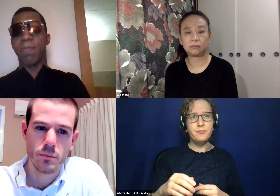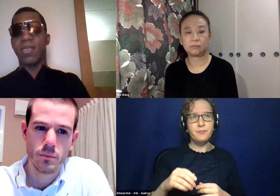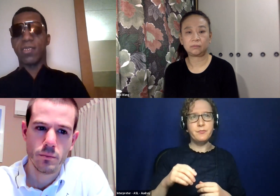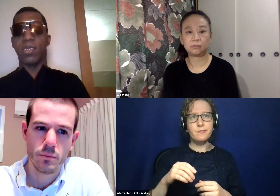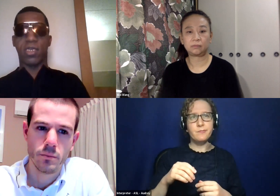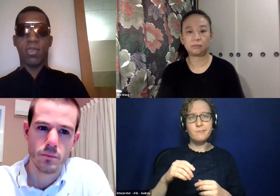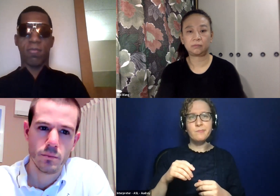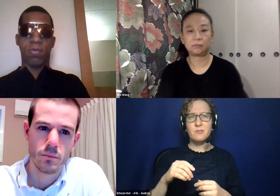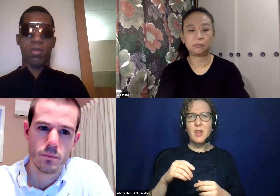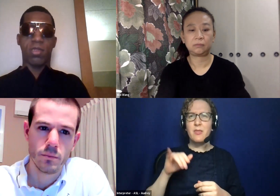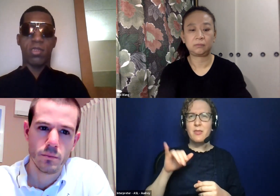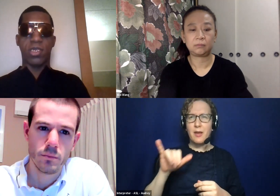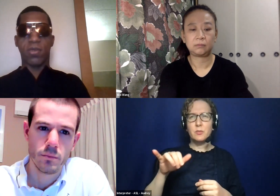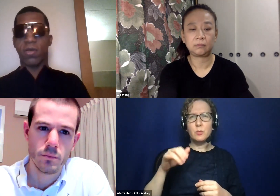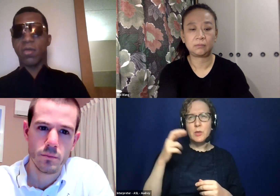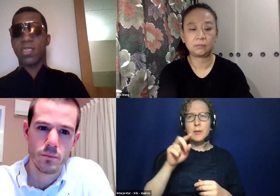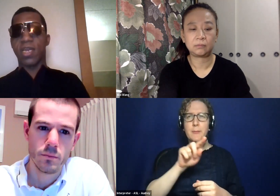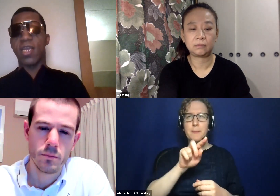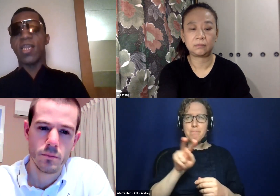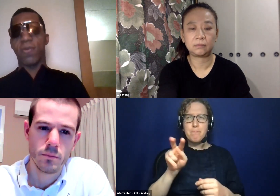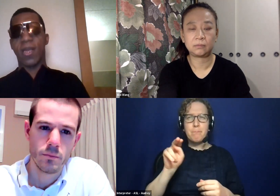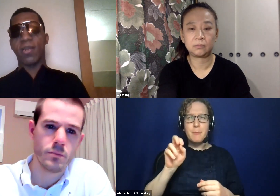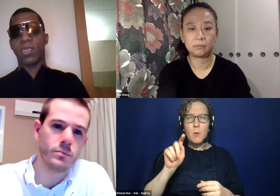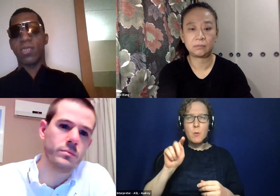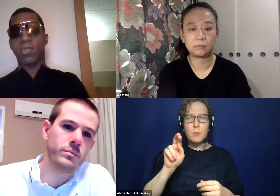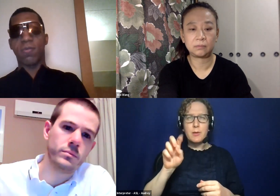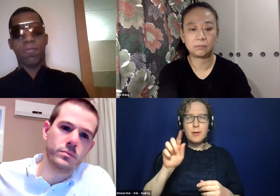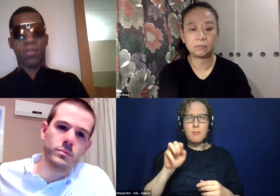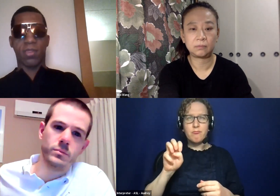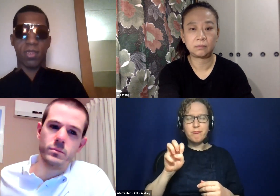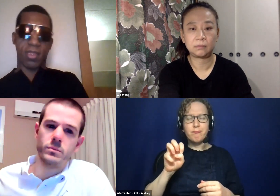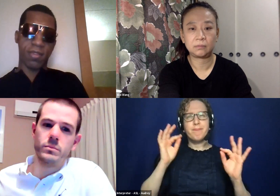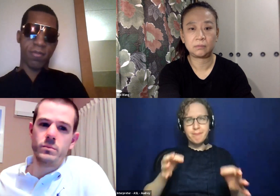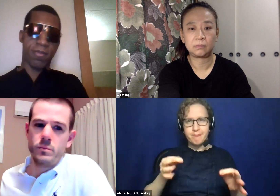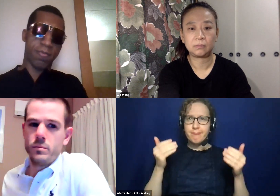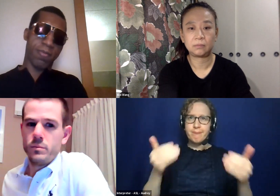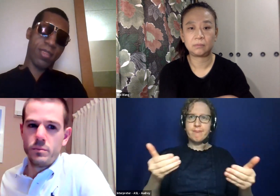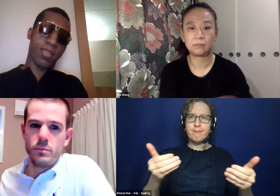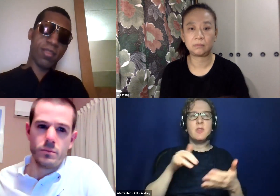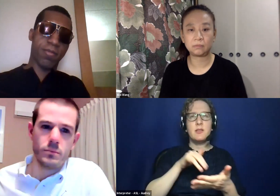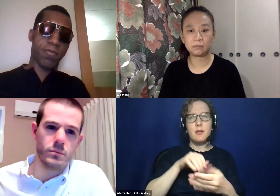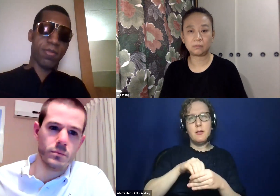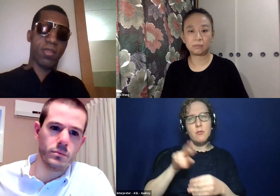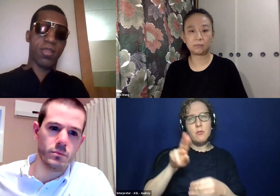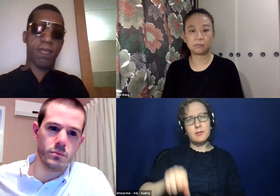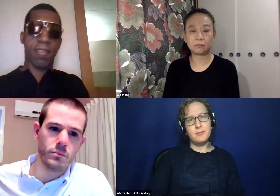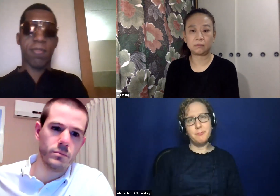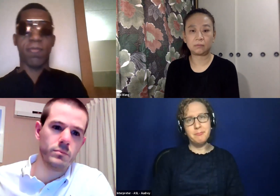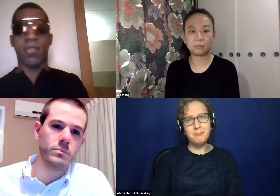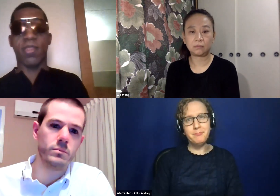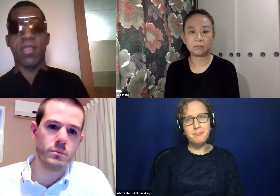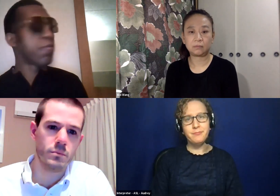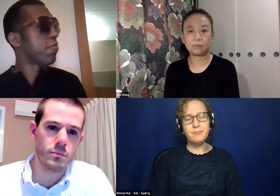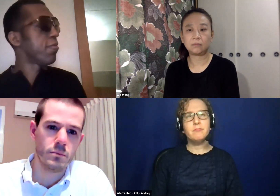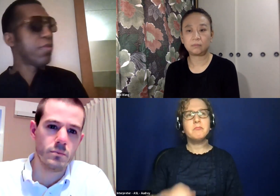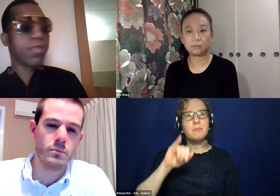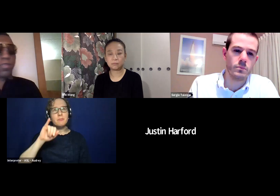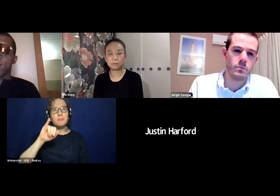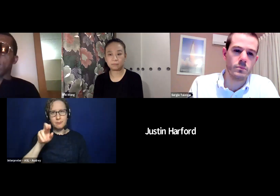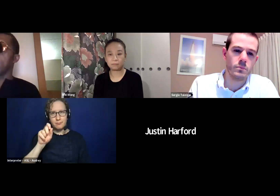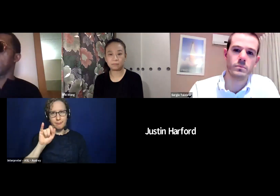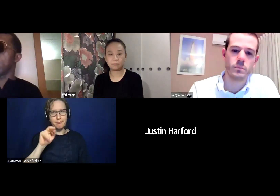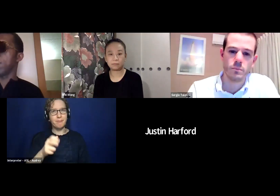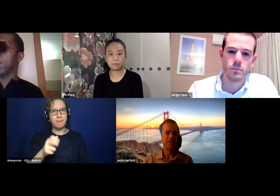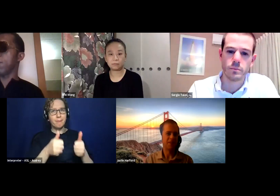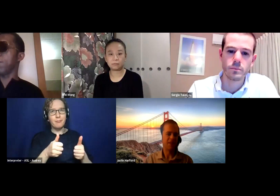my decision to study in the United States. >> JUSTIN HARFORD: Excellent. Thanks, Justice.